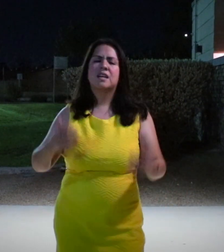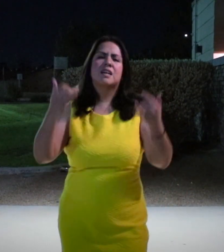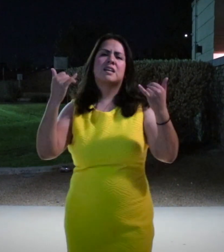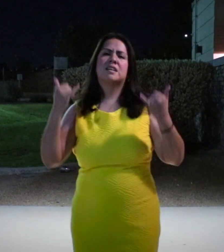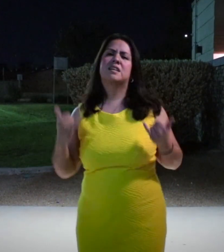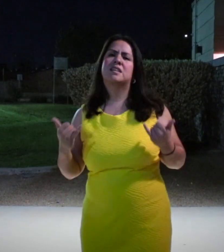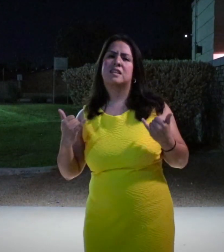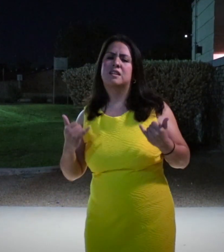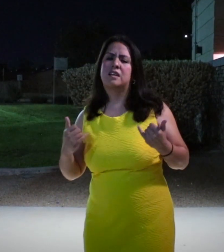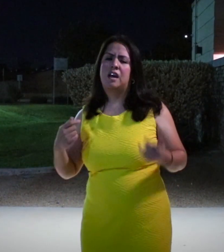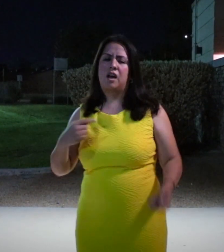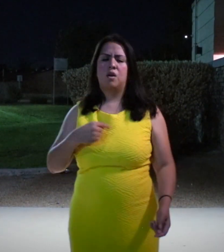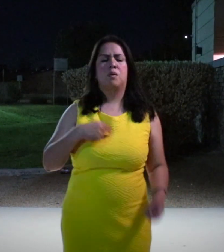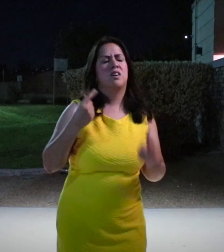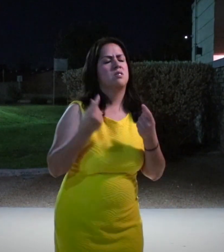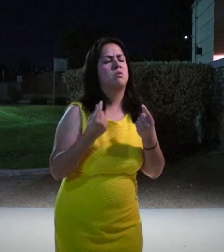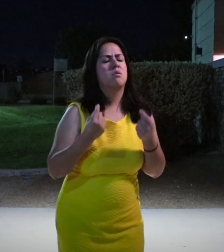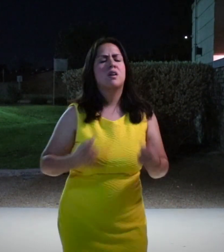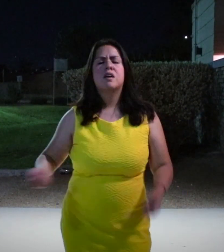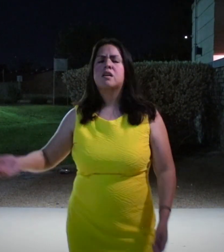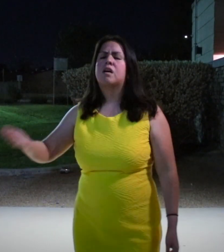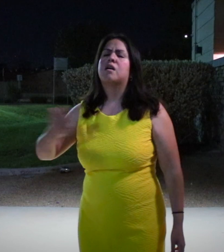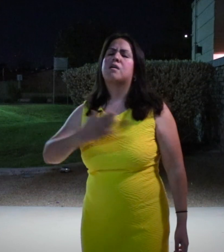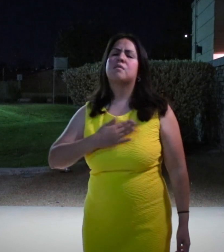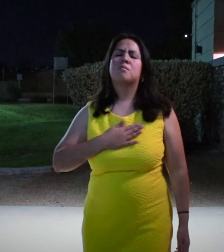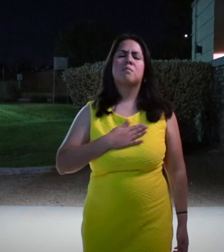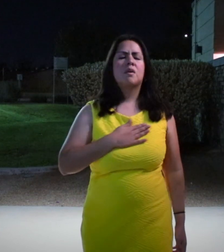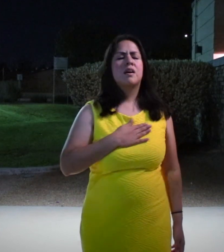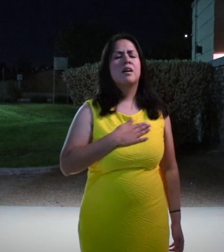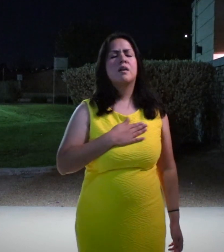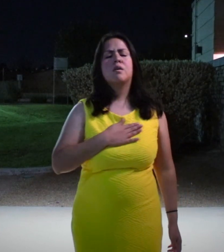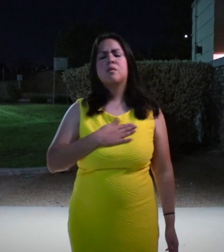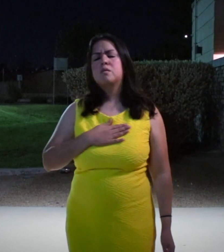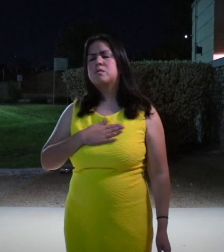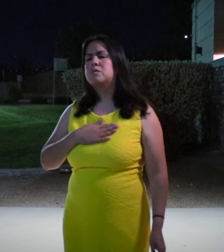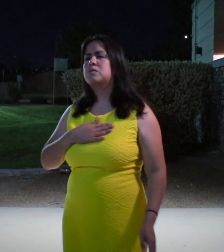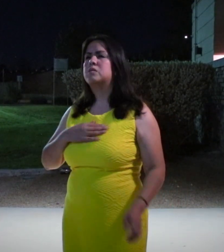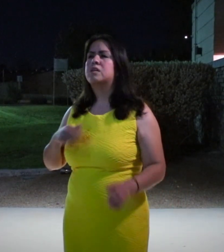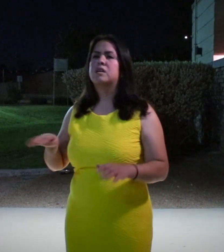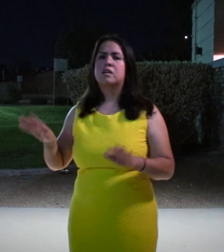Cause now I do it on my own